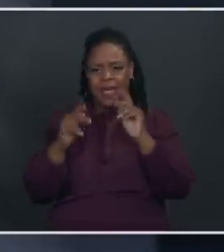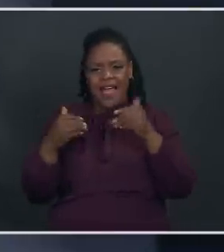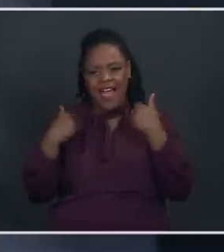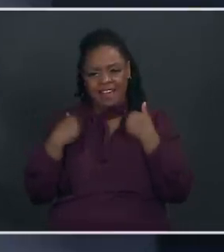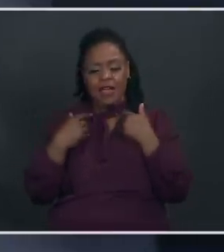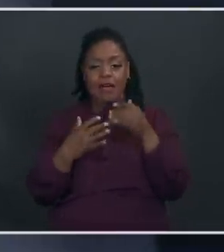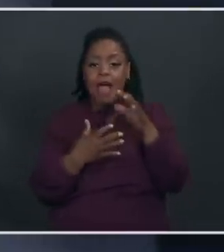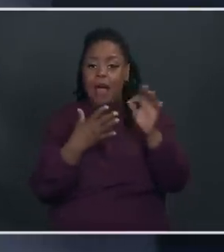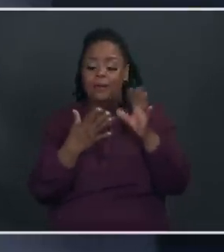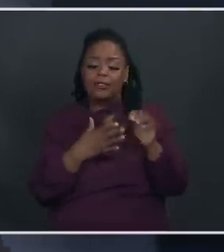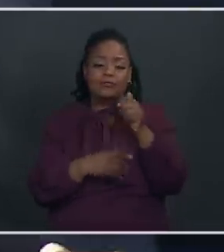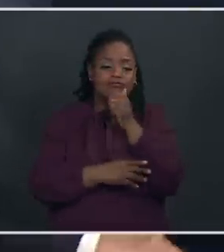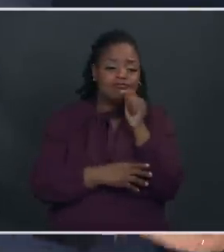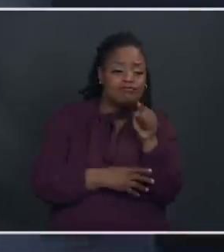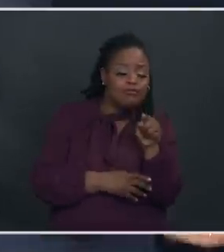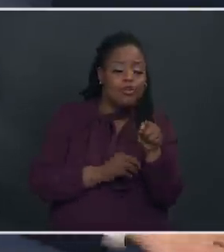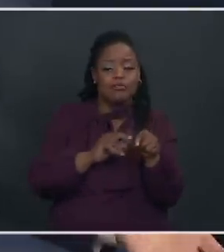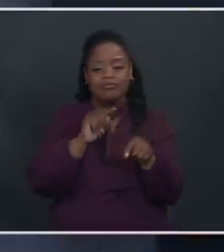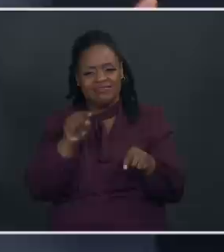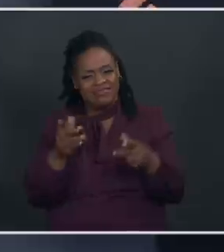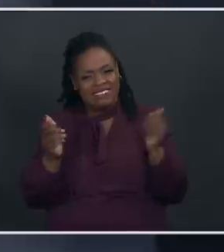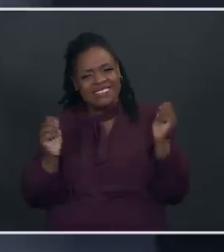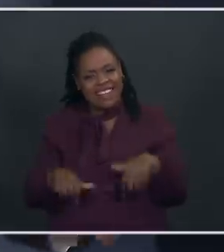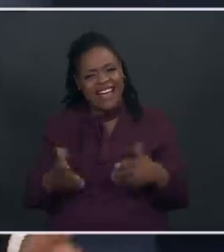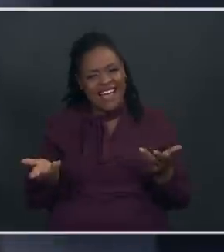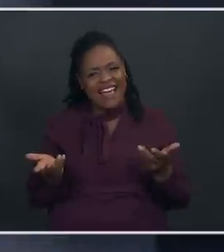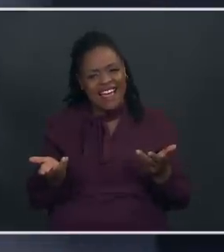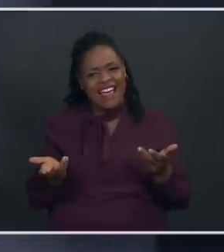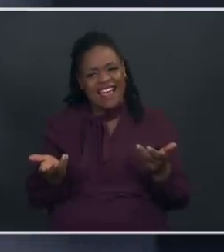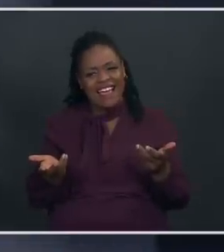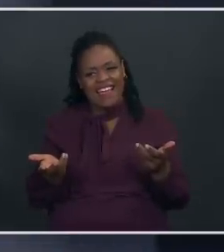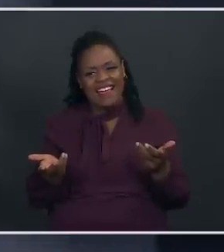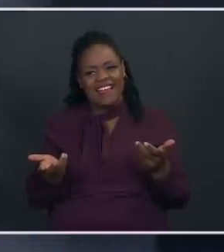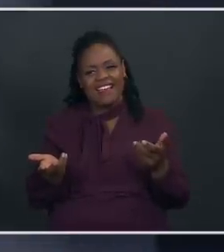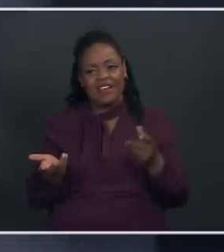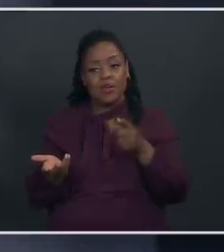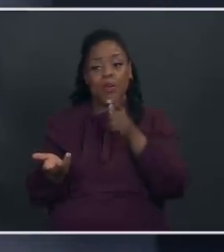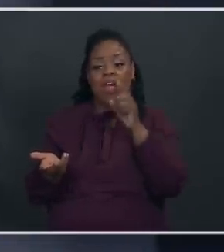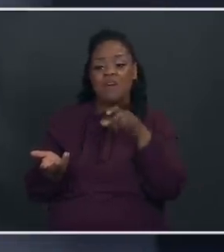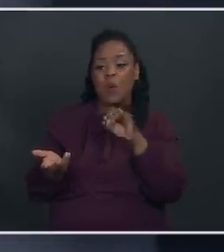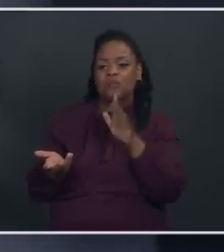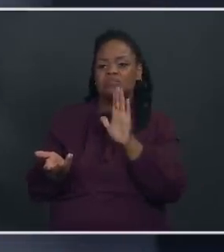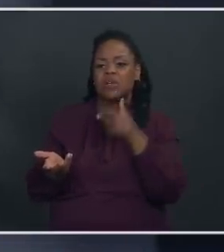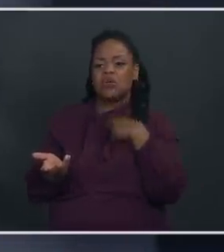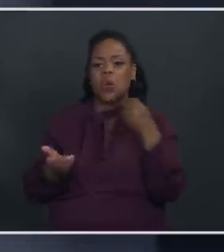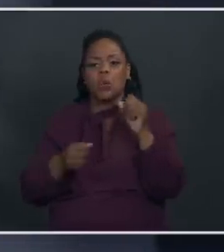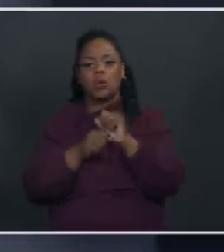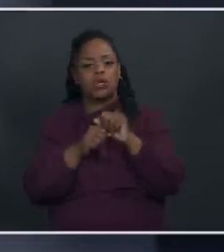who go to work to make the solar panels -- that we're making them here at home. That is going to be a particular focus